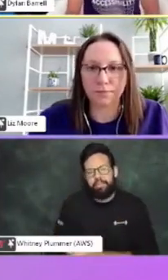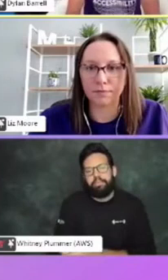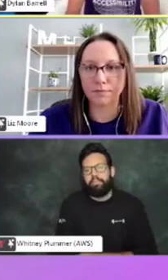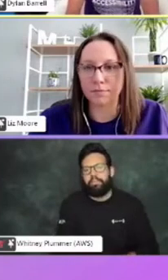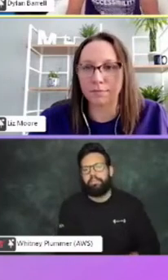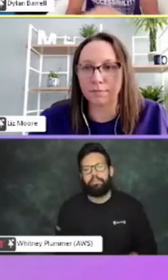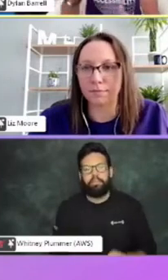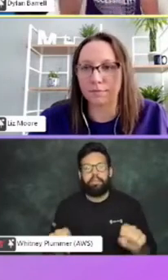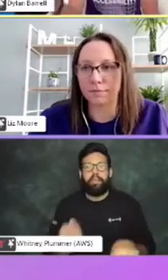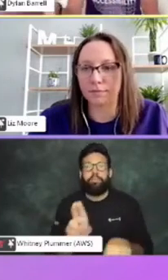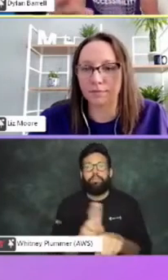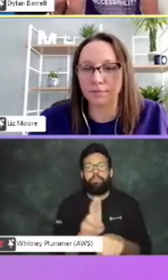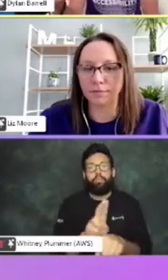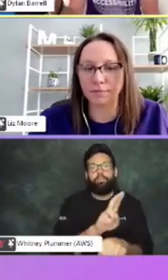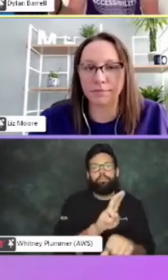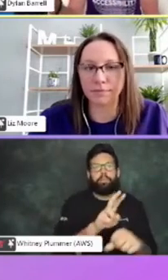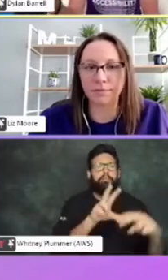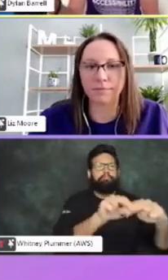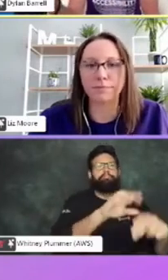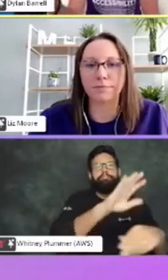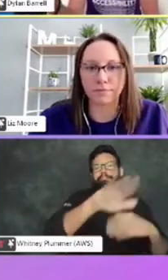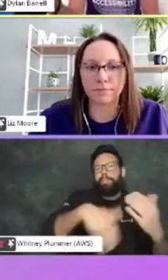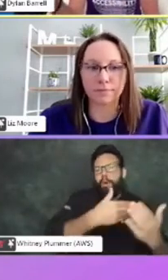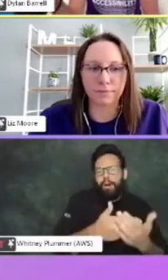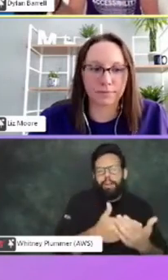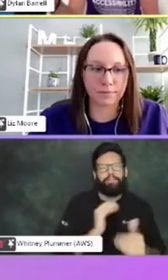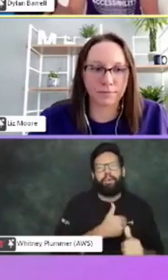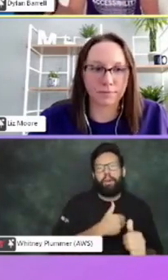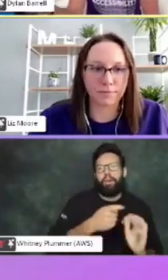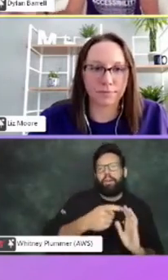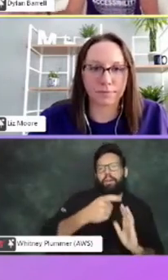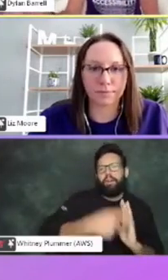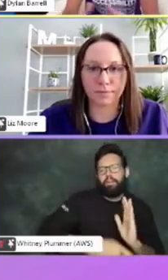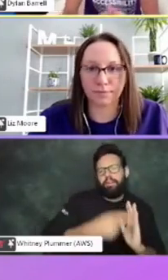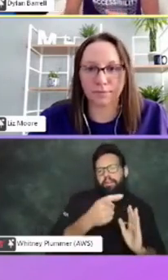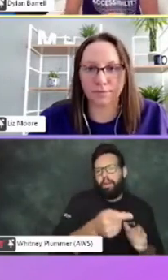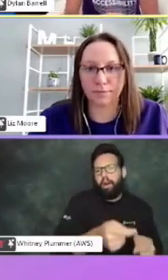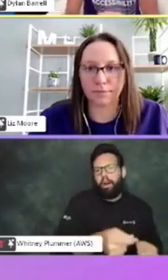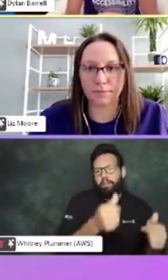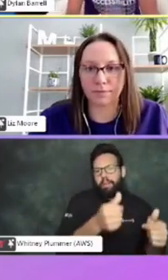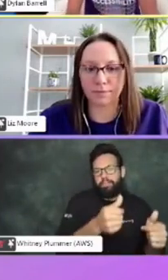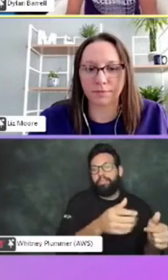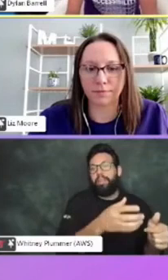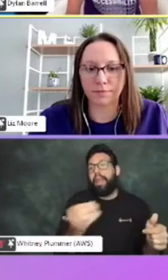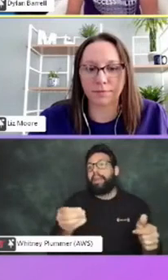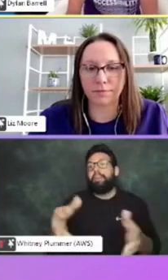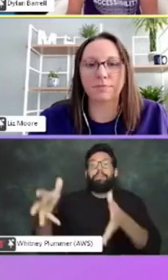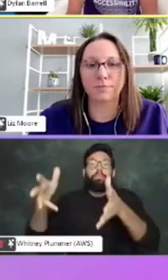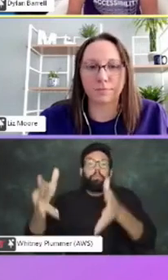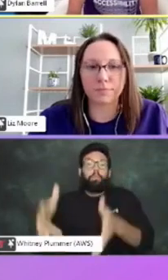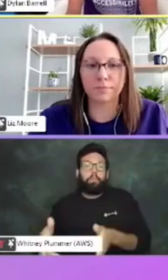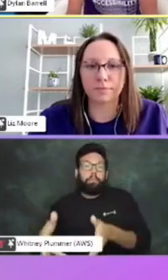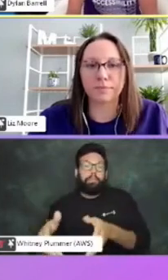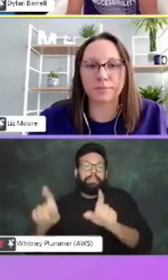that we have and to very comprehensively and consistently do the rest of the testing that needs to be done manually.